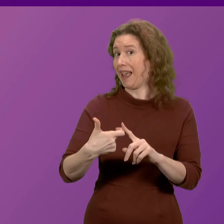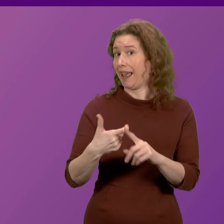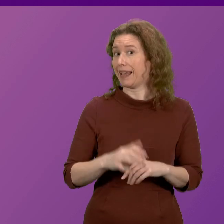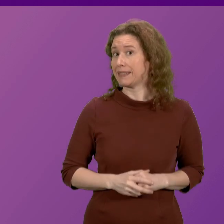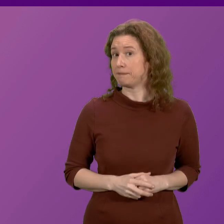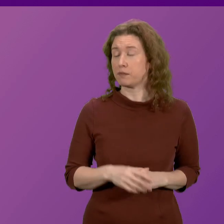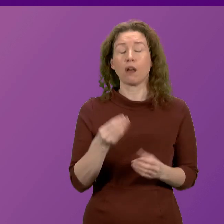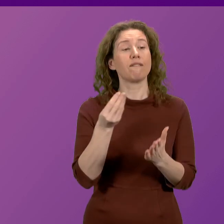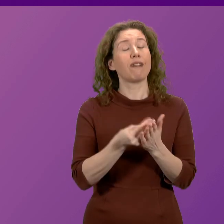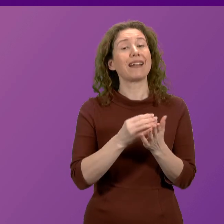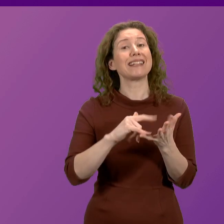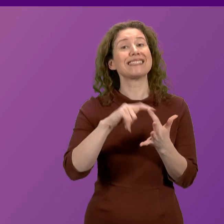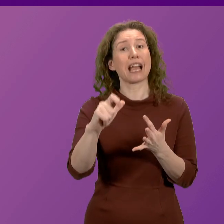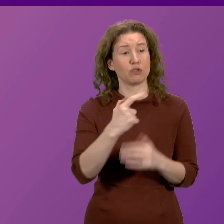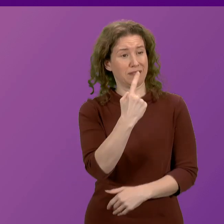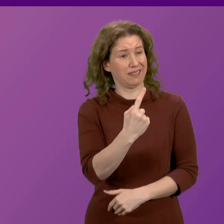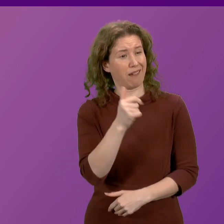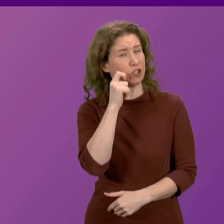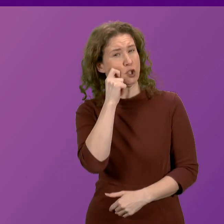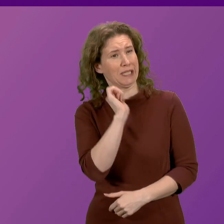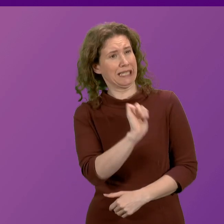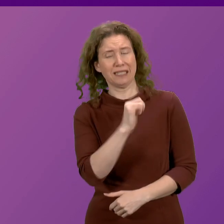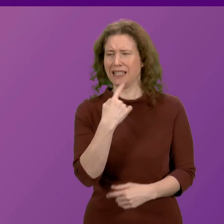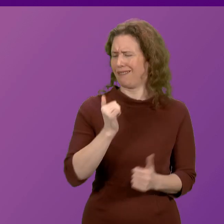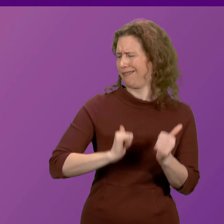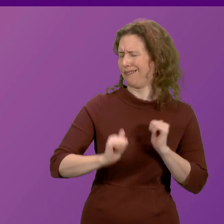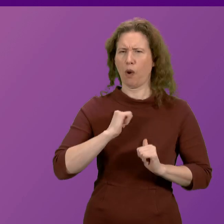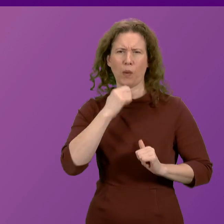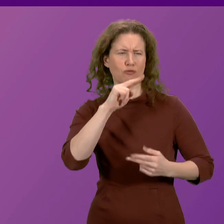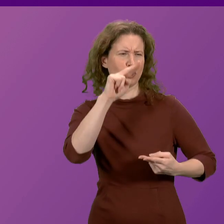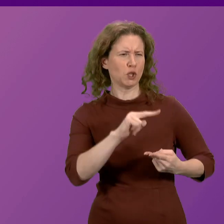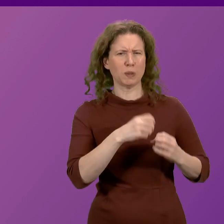The finance secretary even had the audacity to shout about reducing bills for lower